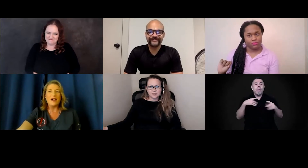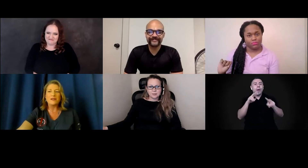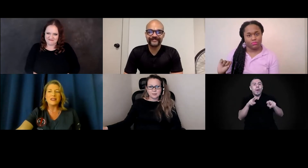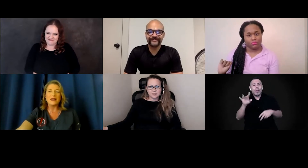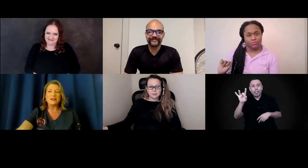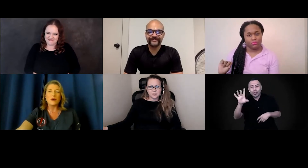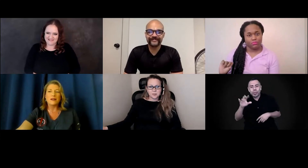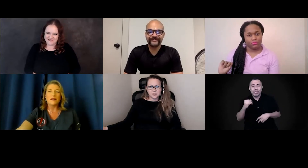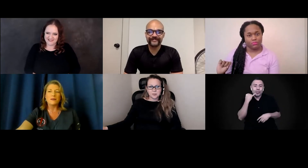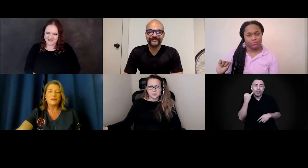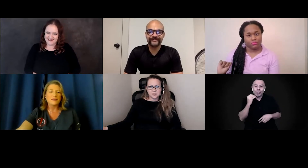have to say as well.